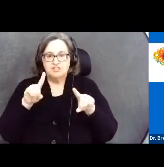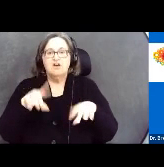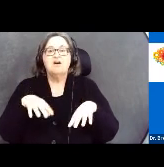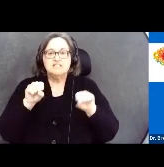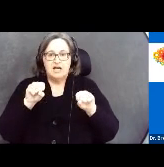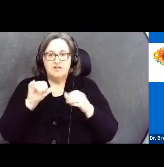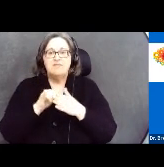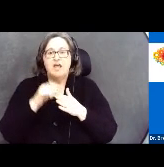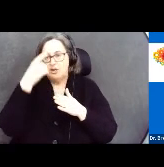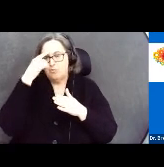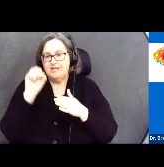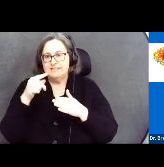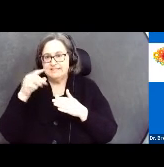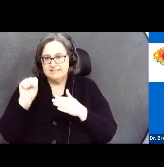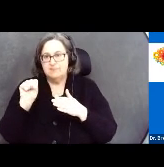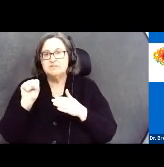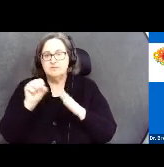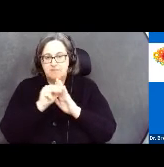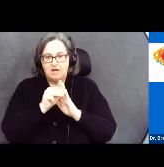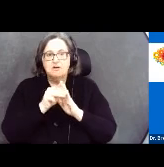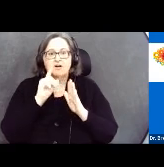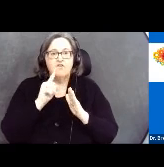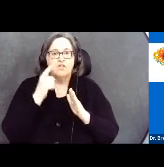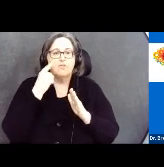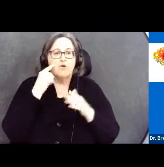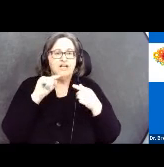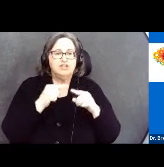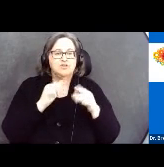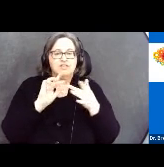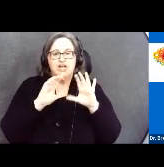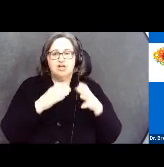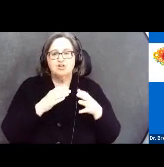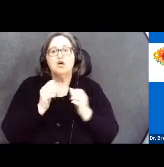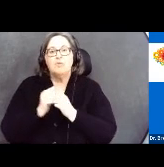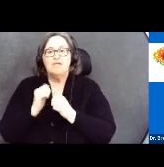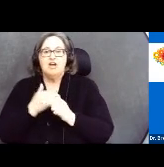mind source brain injury network in conjunction with their Department of Education. Dr. Janet